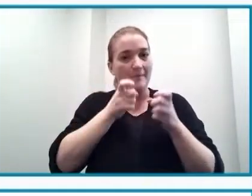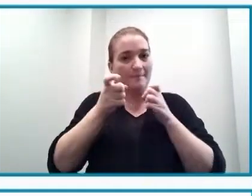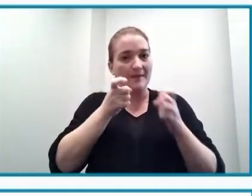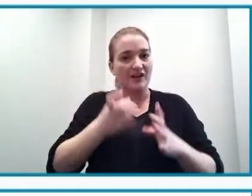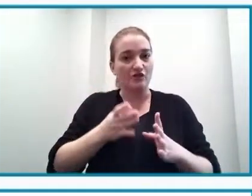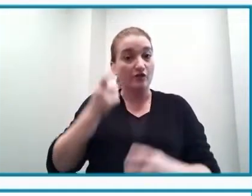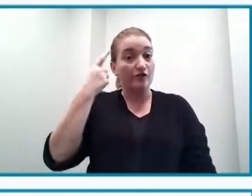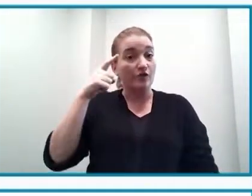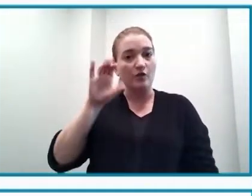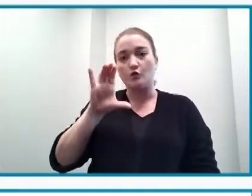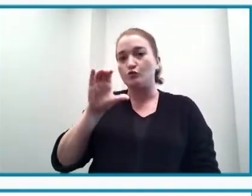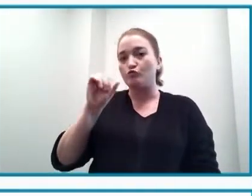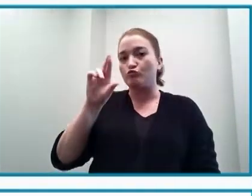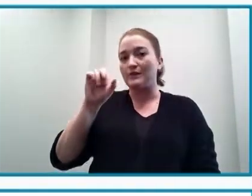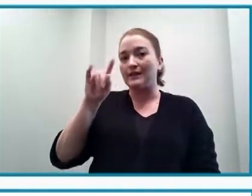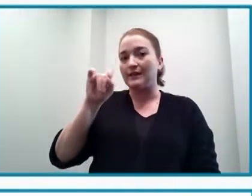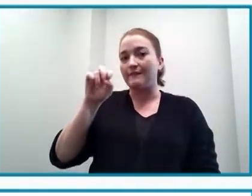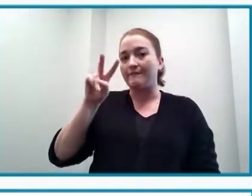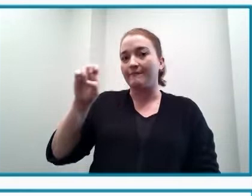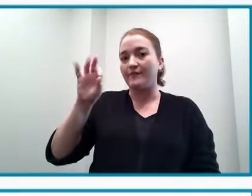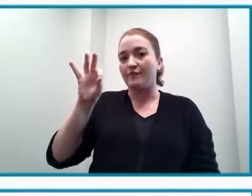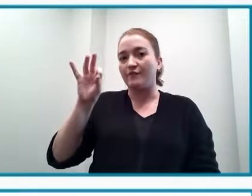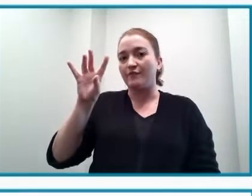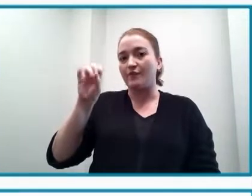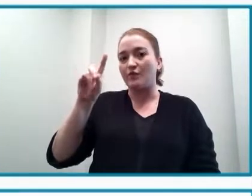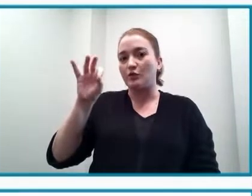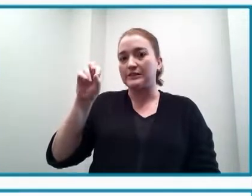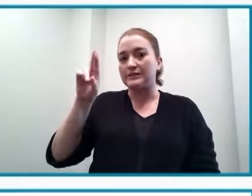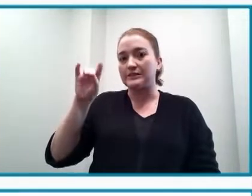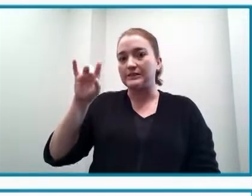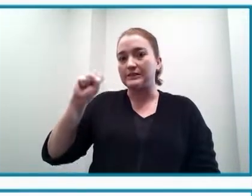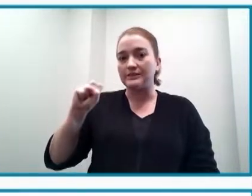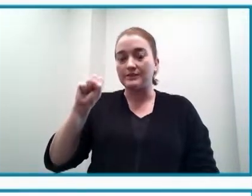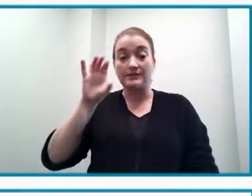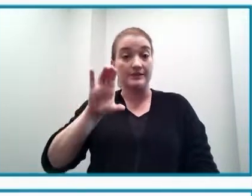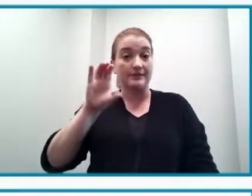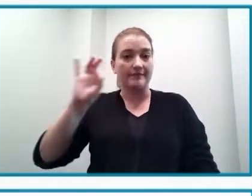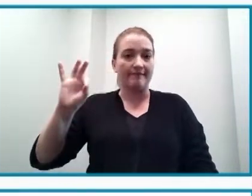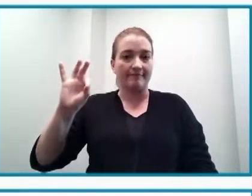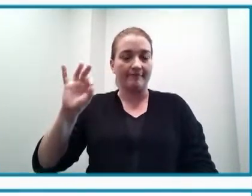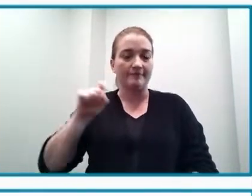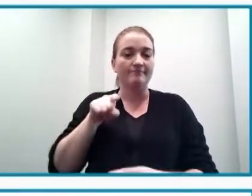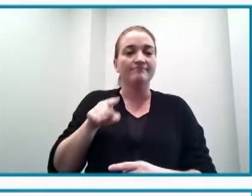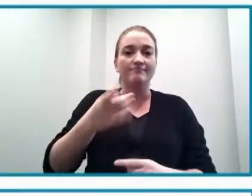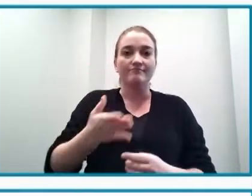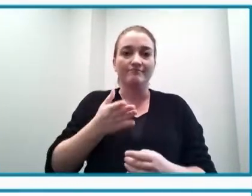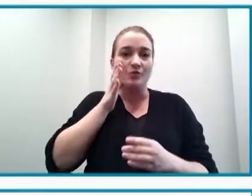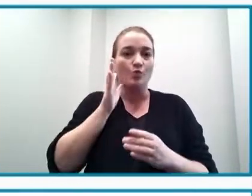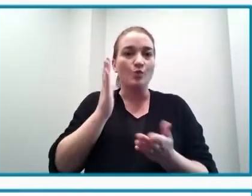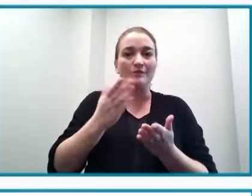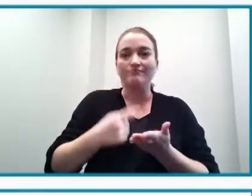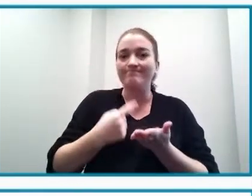and I'll just start with some brief background on Creative Forces before we jump in with our panelists. Creative Forces: